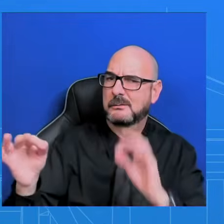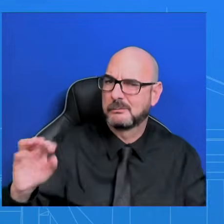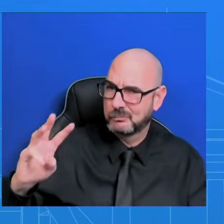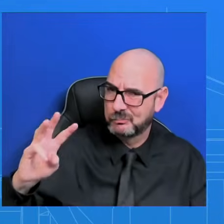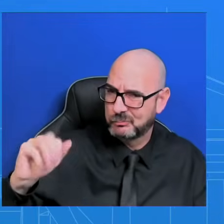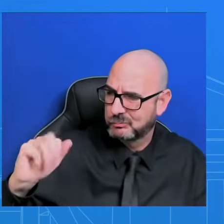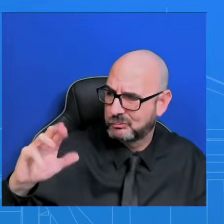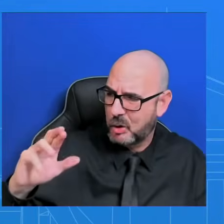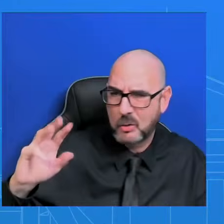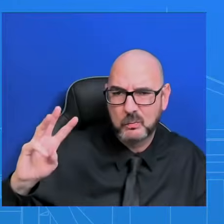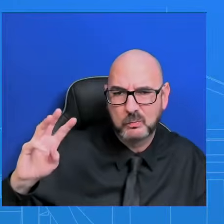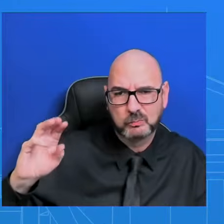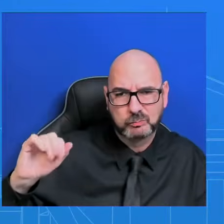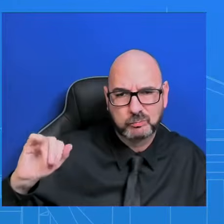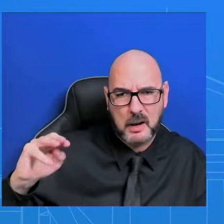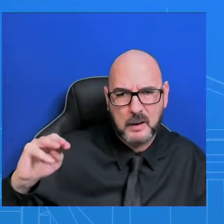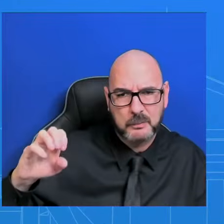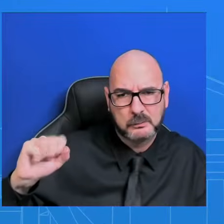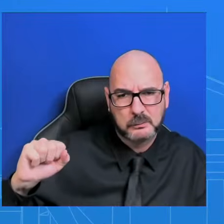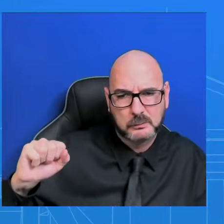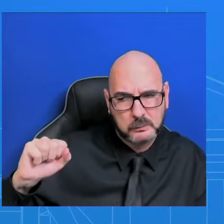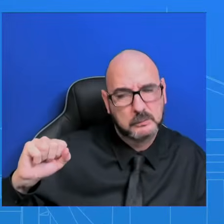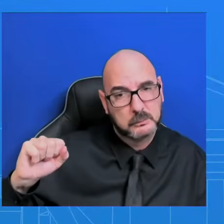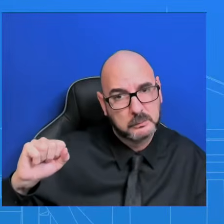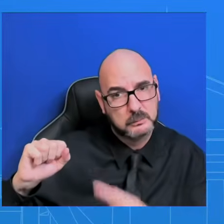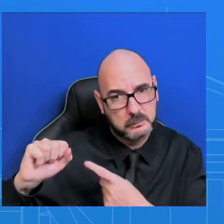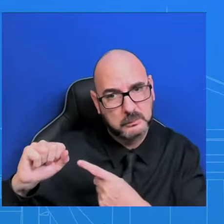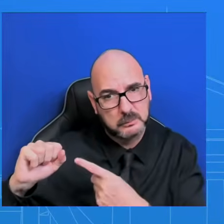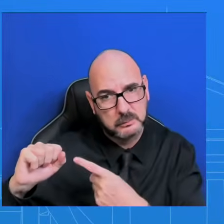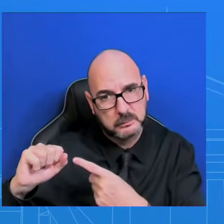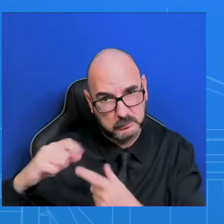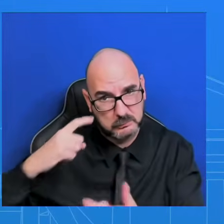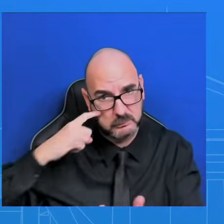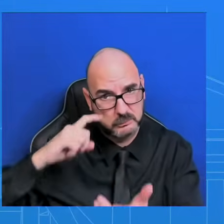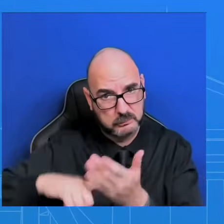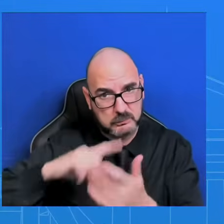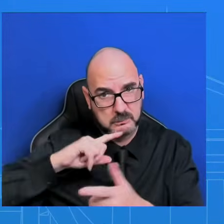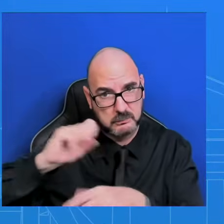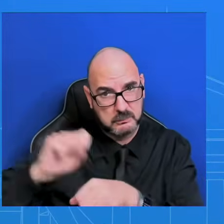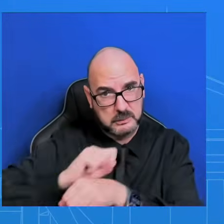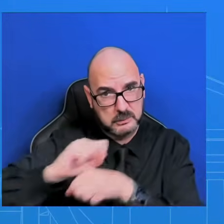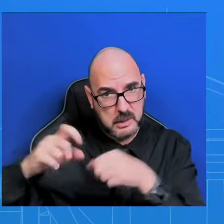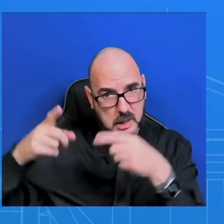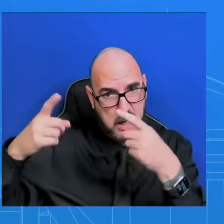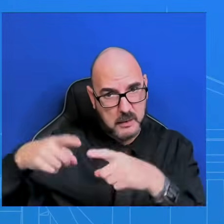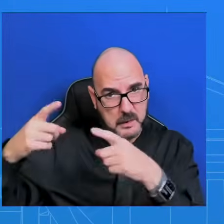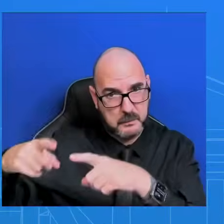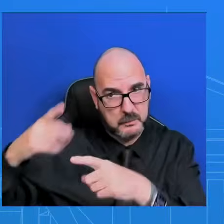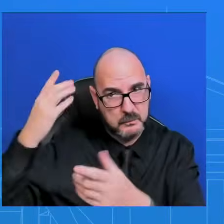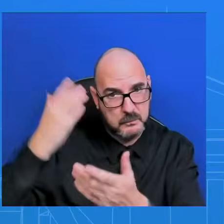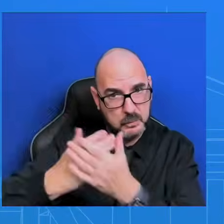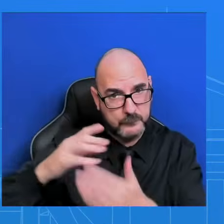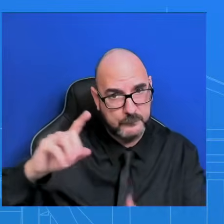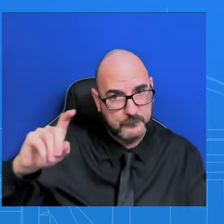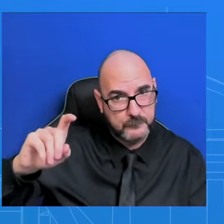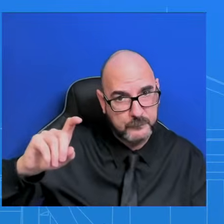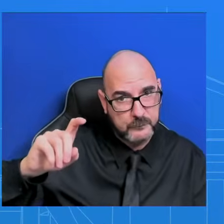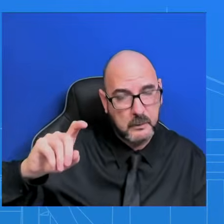that you acknowledge that there have been war crimes committed. But perhaps not -- Ms. Jean-Pierre: I -- The Press: -- deliberate. Ms. Jean-Pierre: I don't think that's what the --